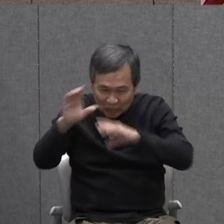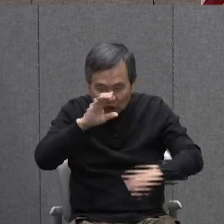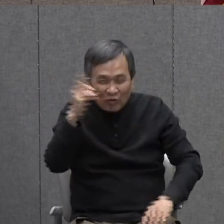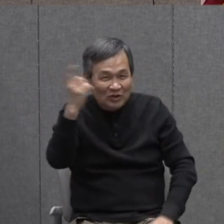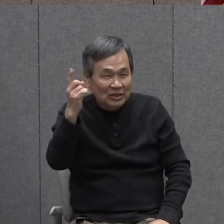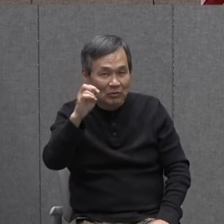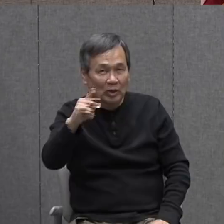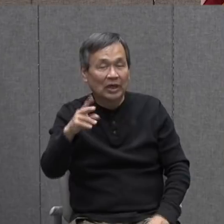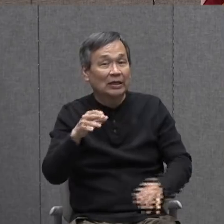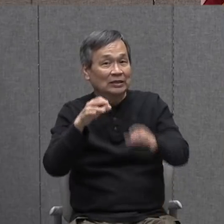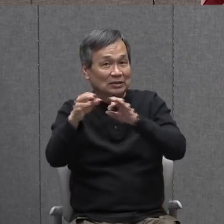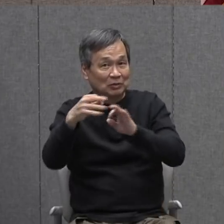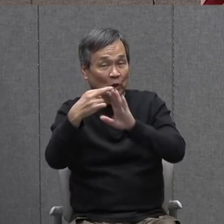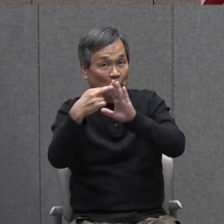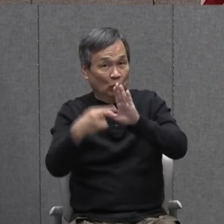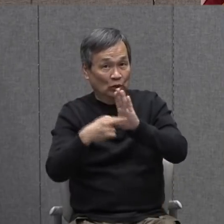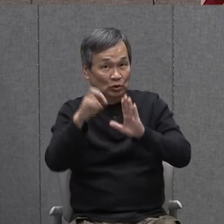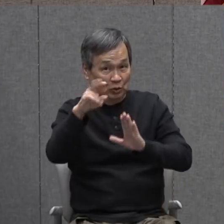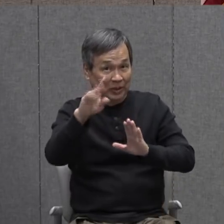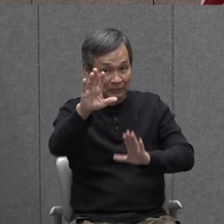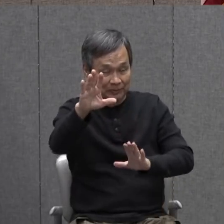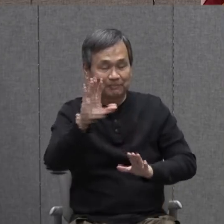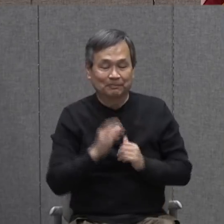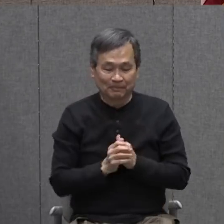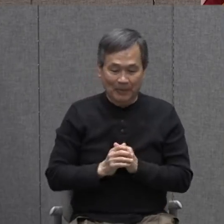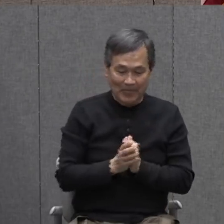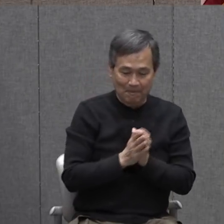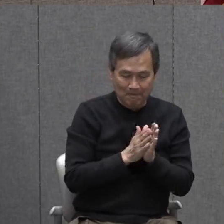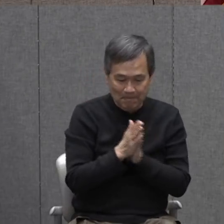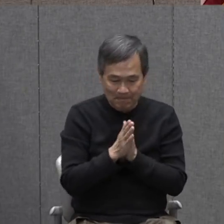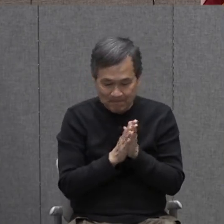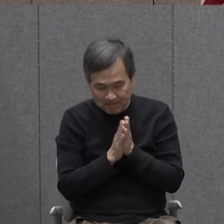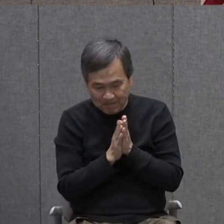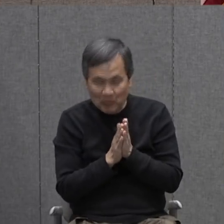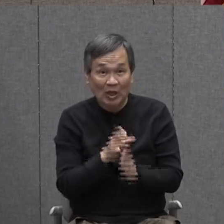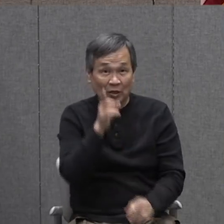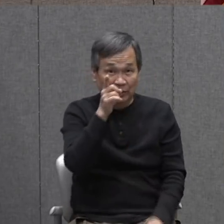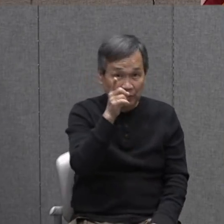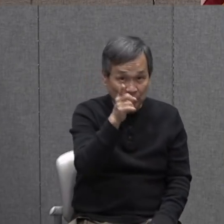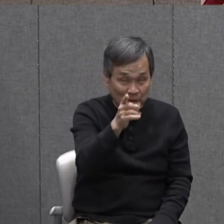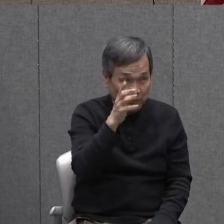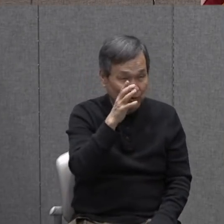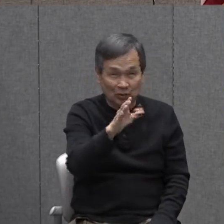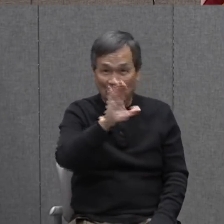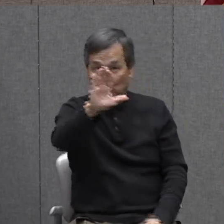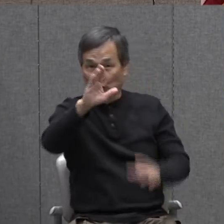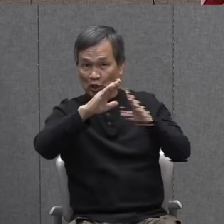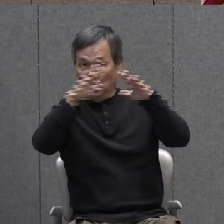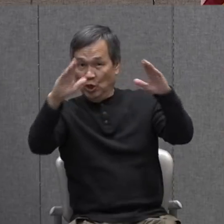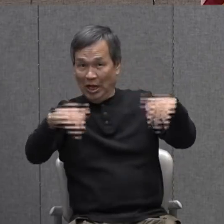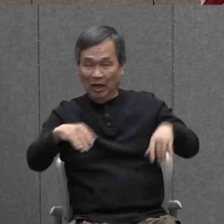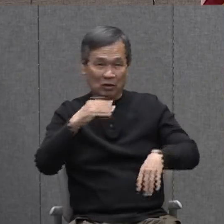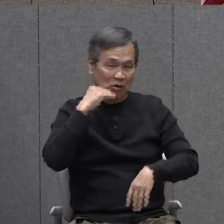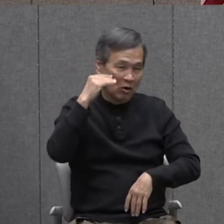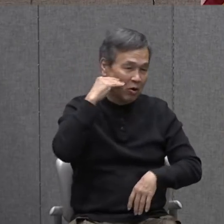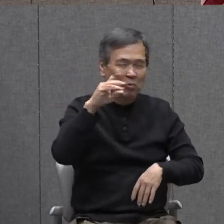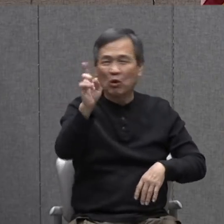and what the rules are. So you are going to go around your home or your space